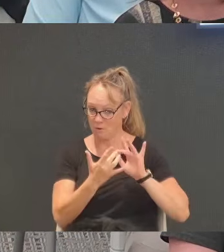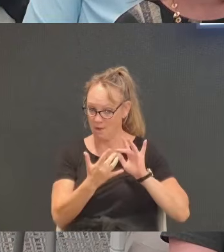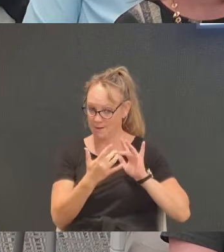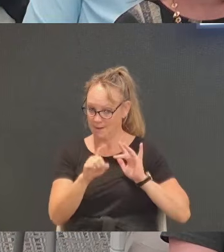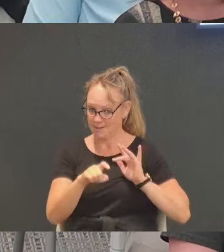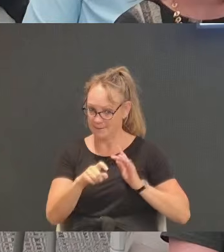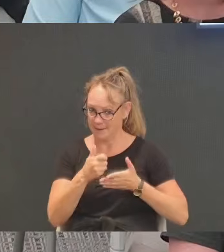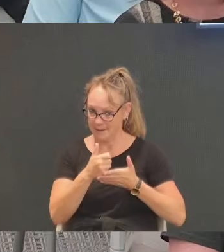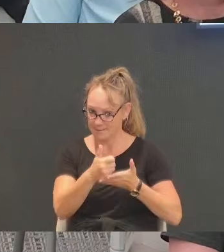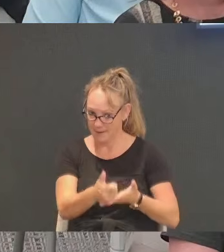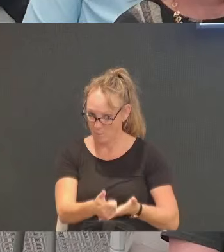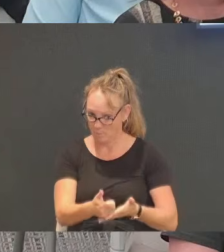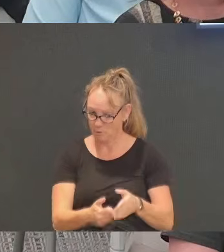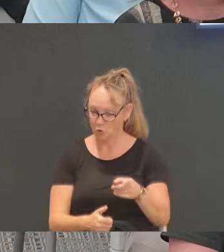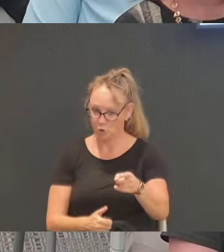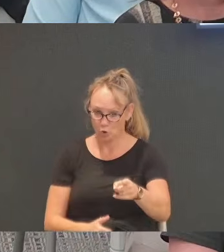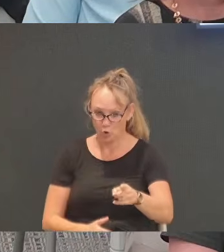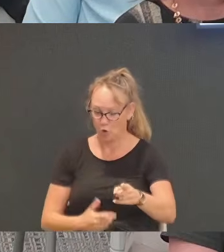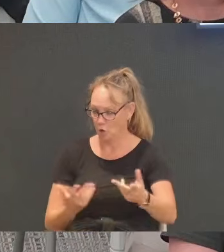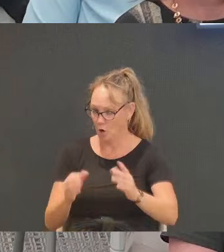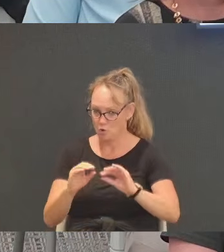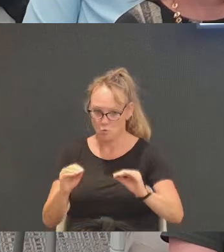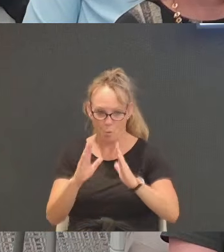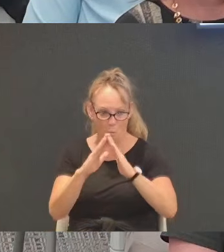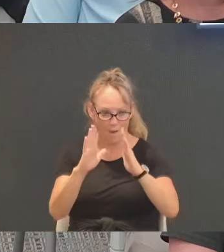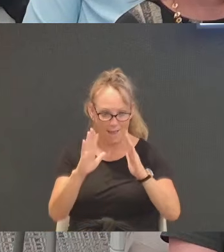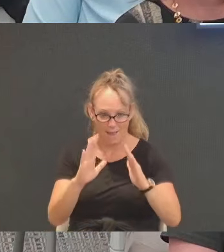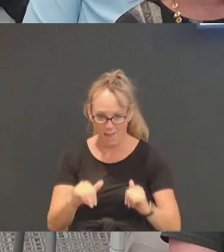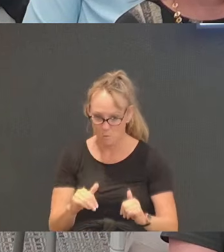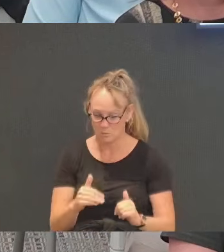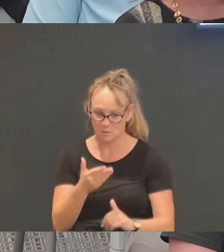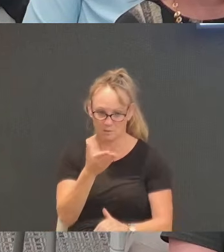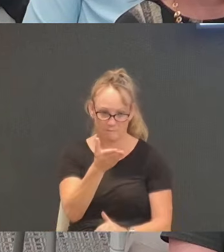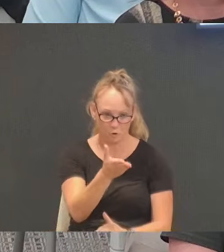fallen into hard times and did not have housing for herself and her two older teenage girls.